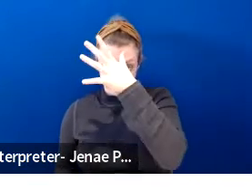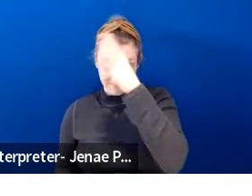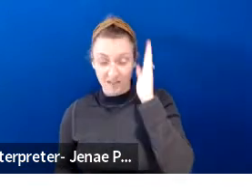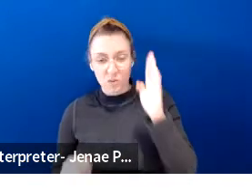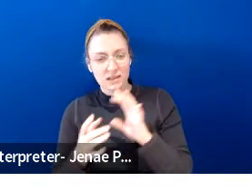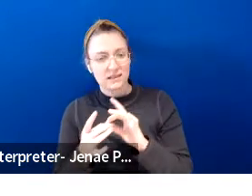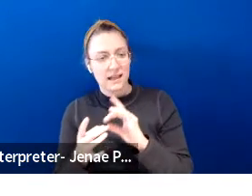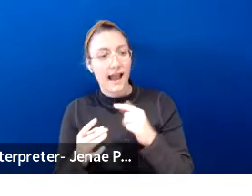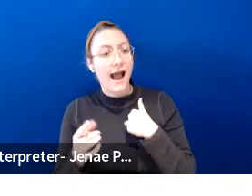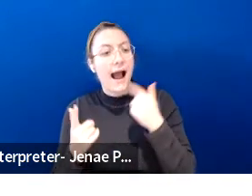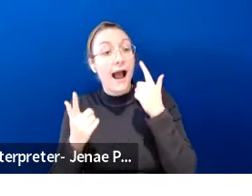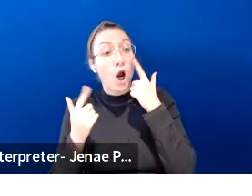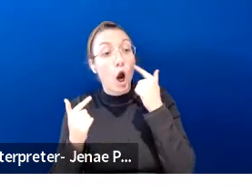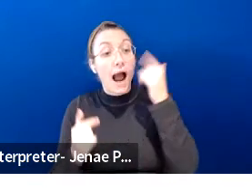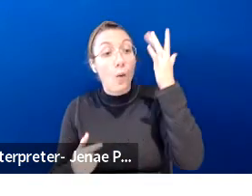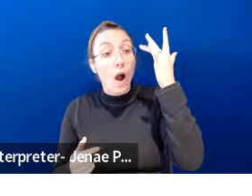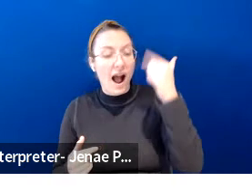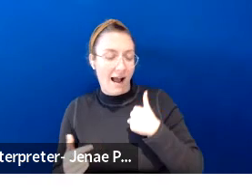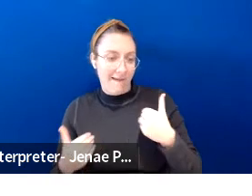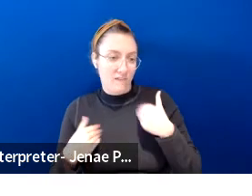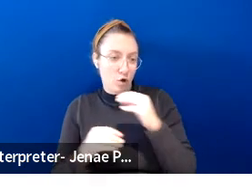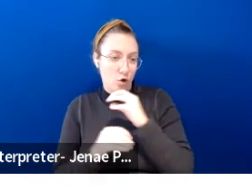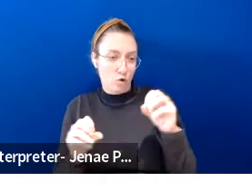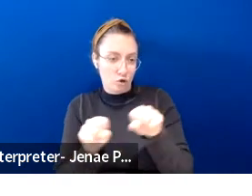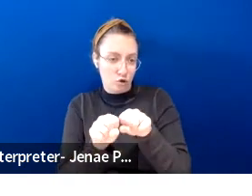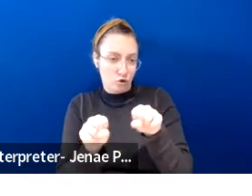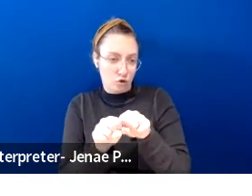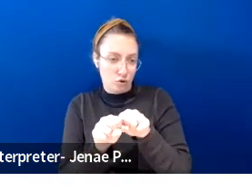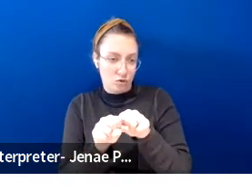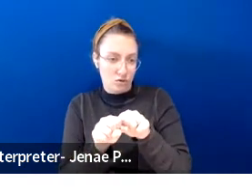because I had no shoes until I saw a man who had no feet.